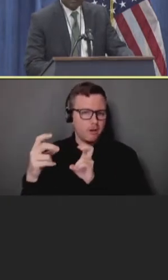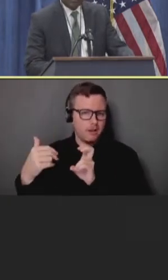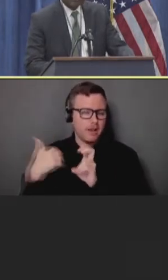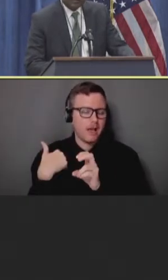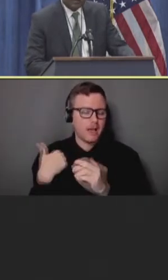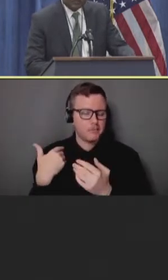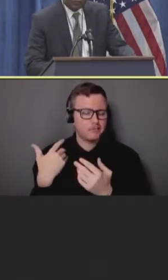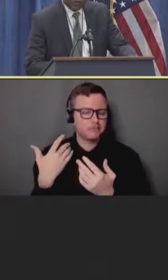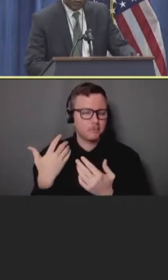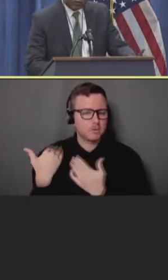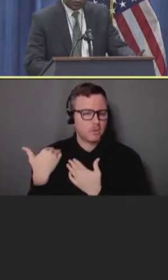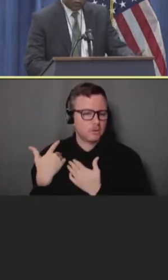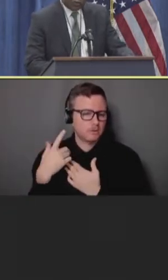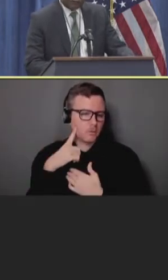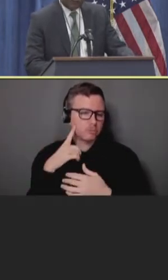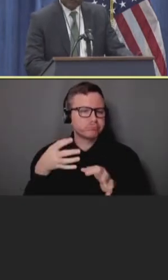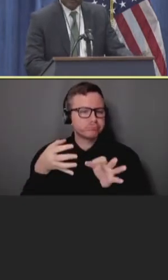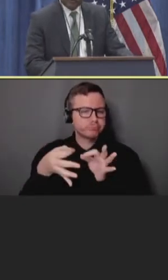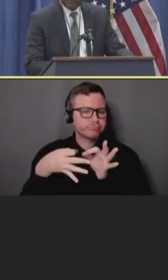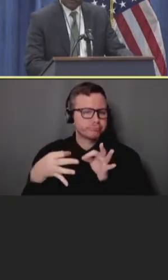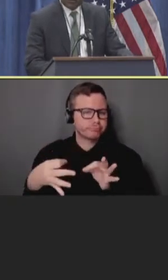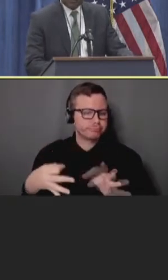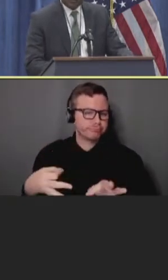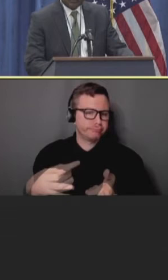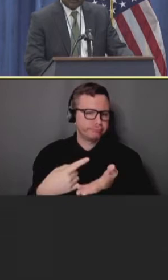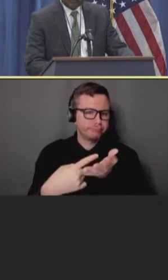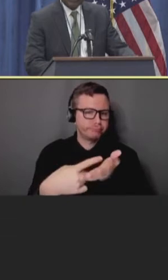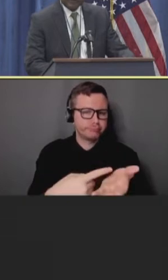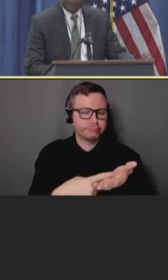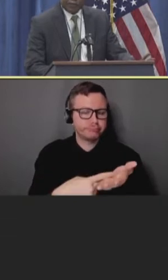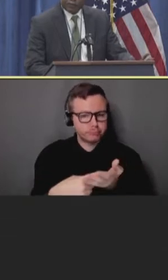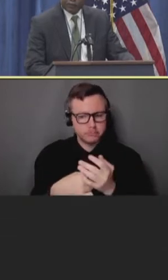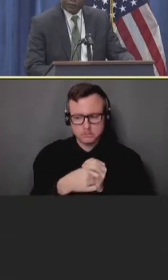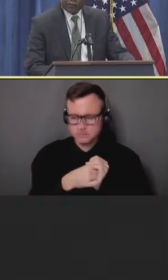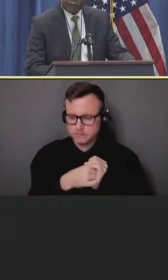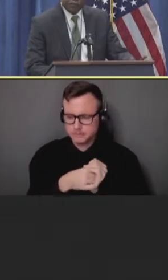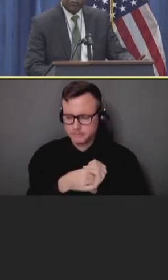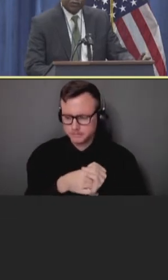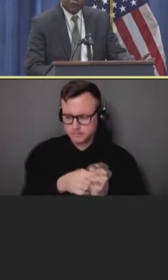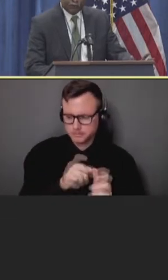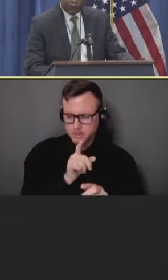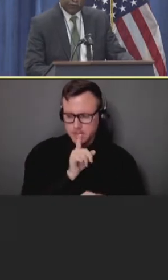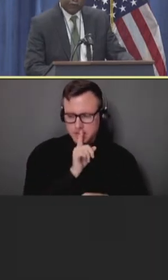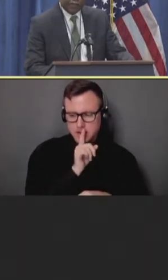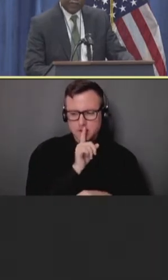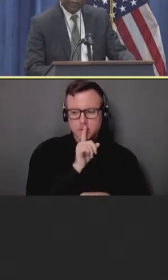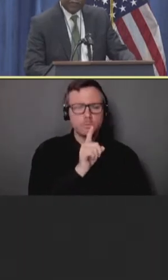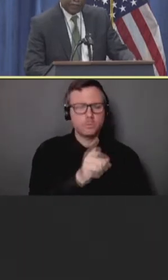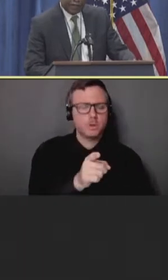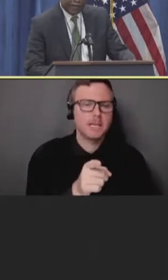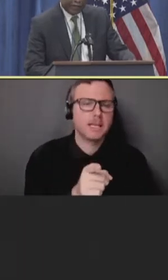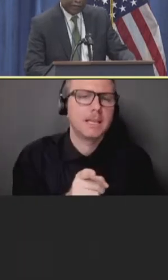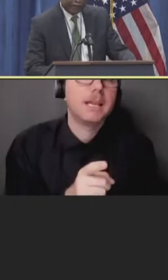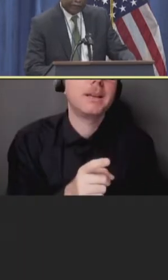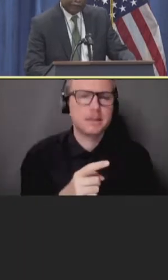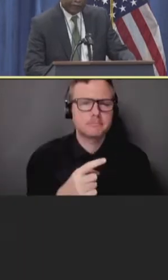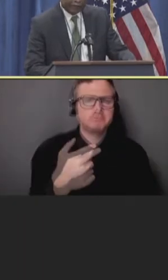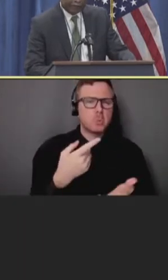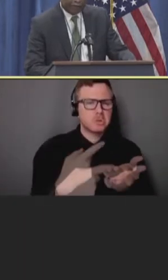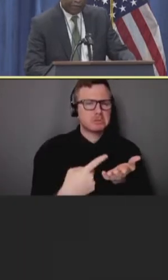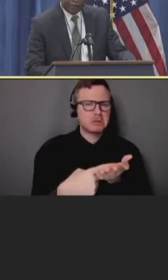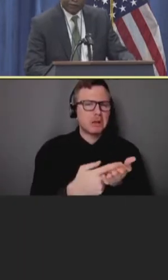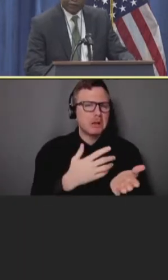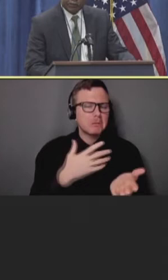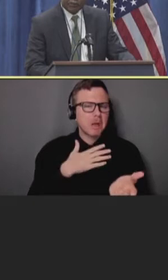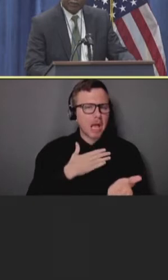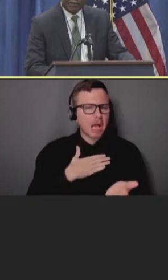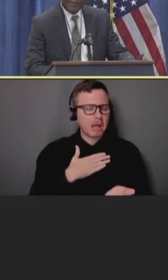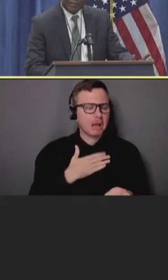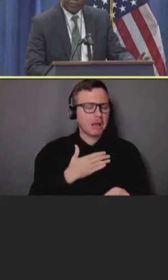So I want to really focus this on our history of use of it and basically talk about the lessons